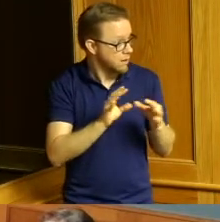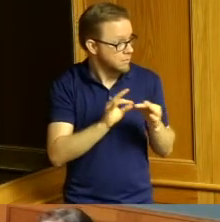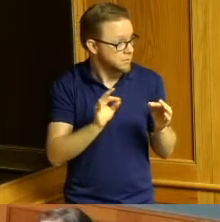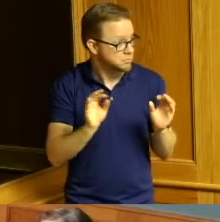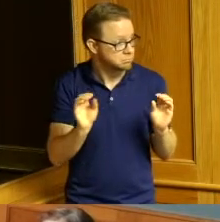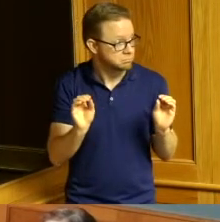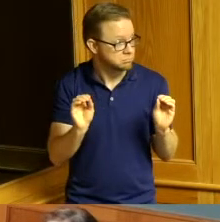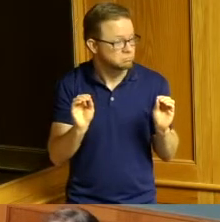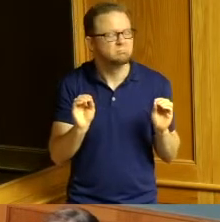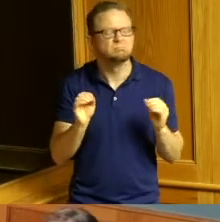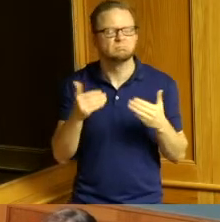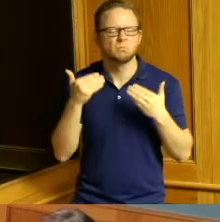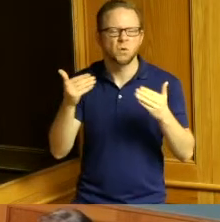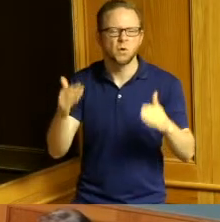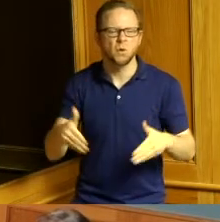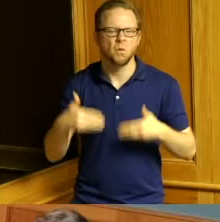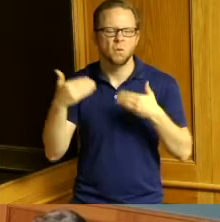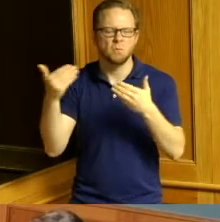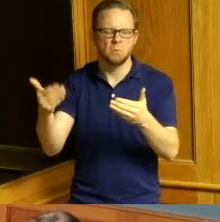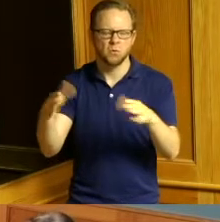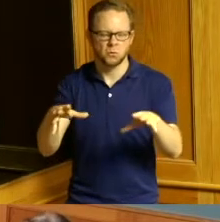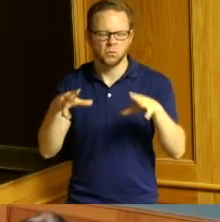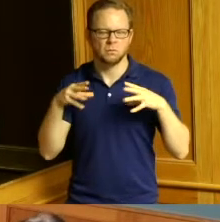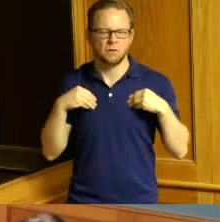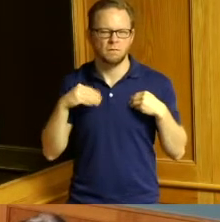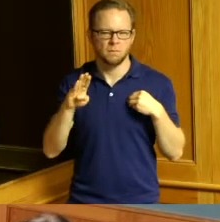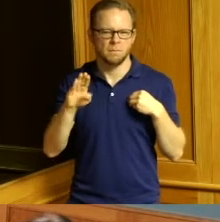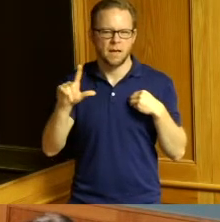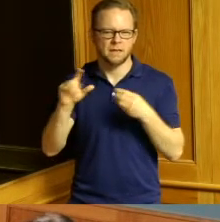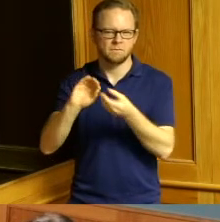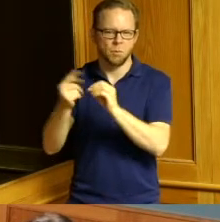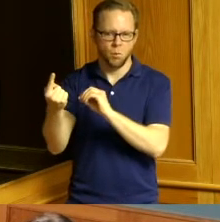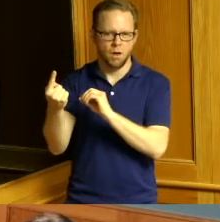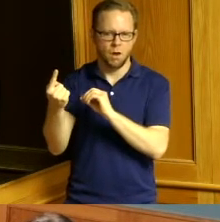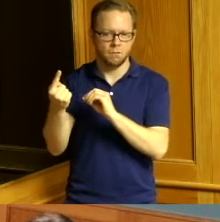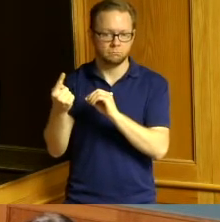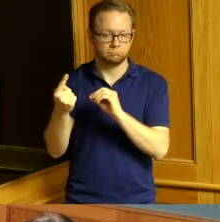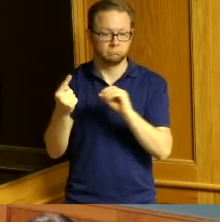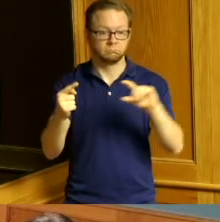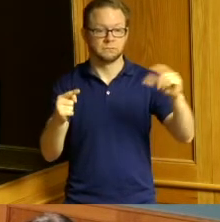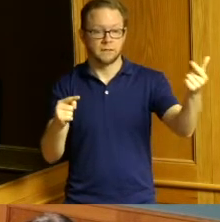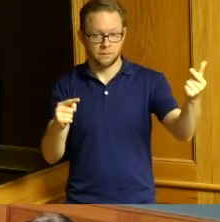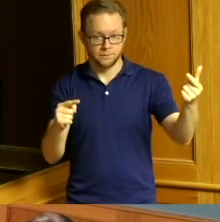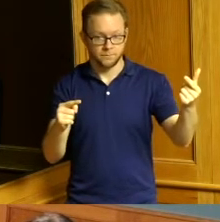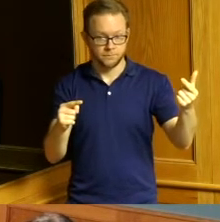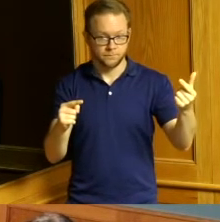make a motion to adopt by leave one second Commissioner Summerow Dumas yes